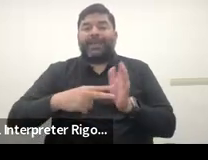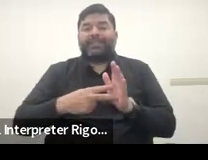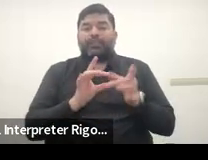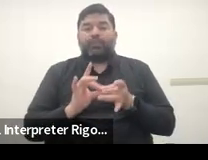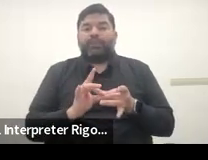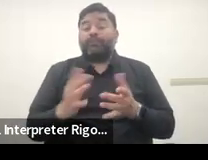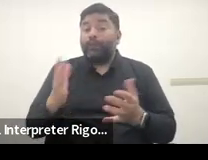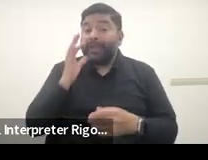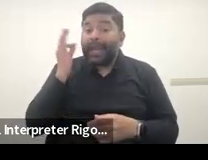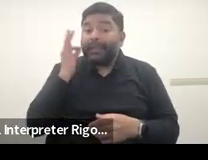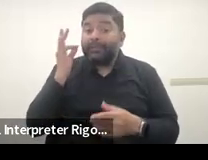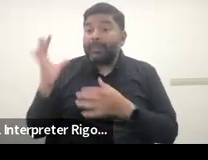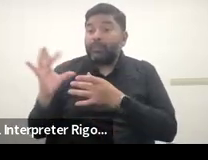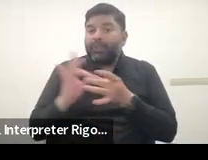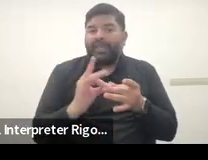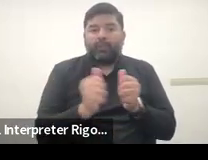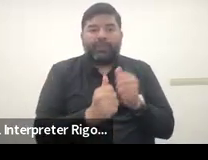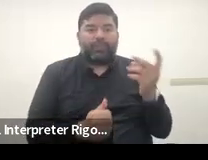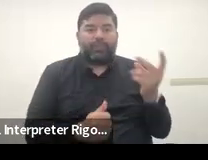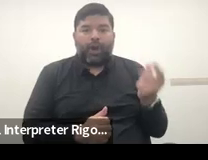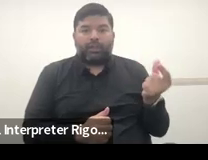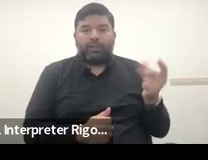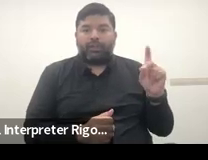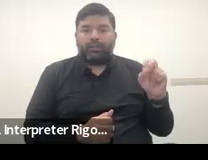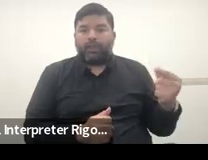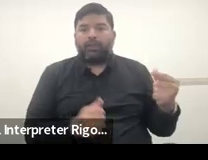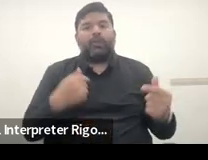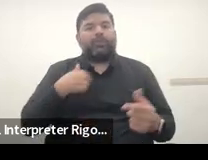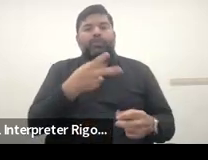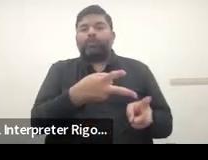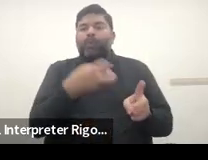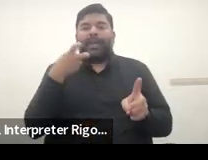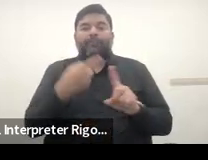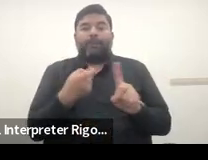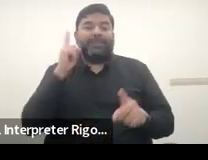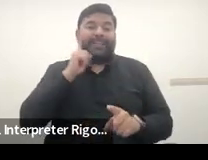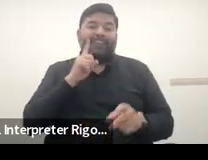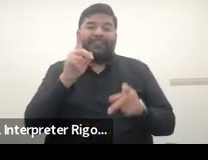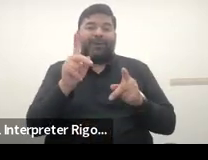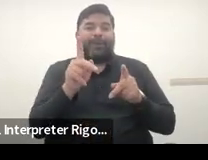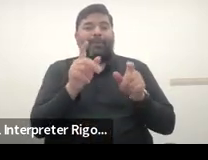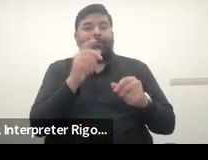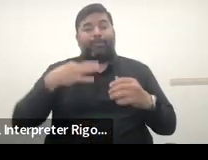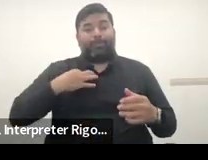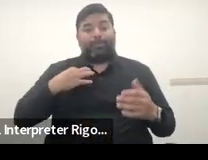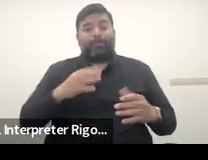might be related to DOG. We got these directly from deaf participants who we paid and so it's